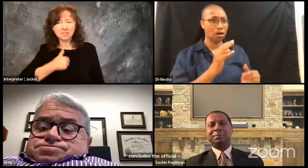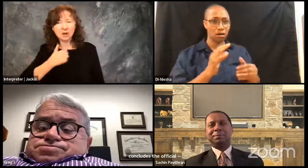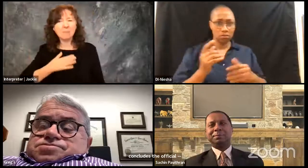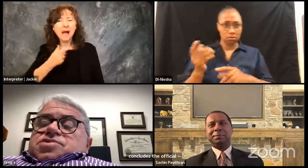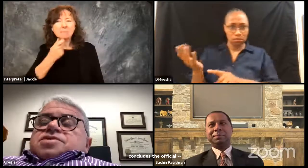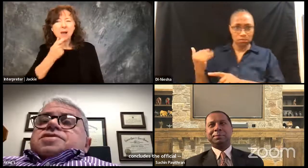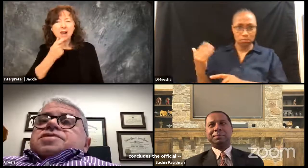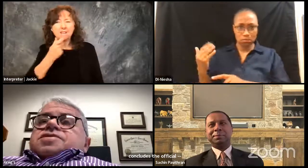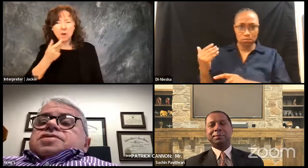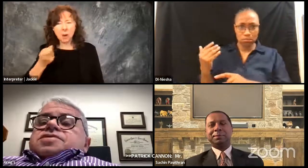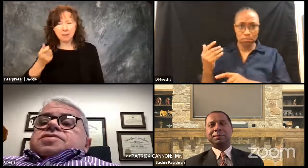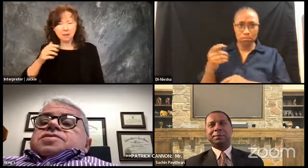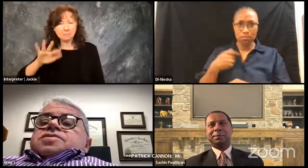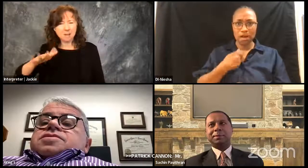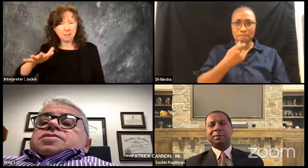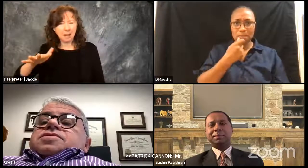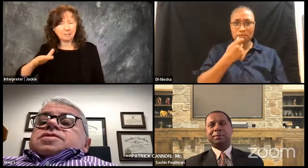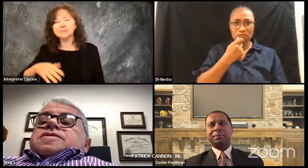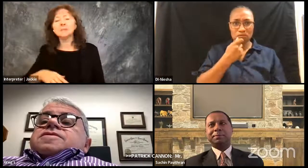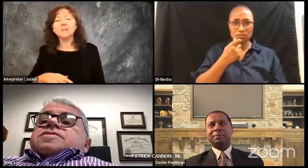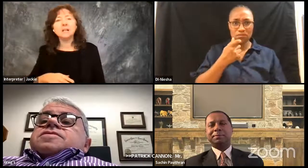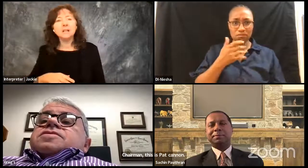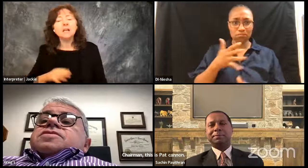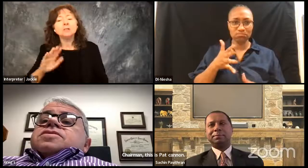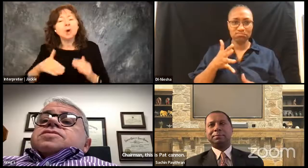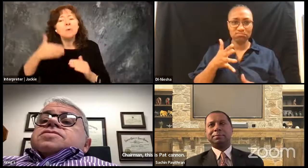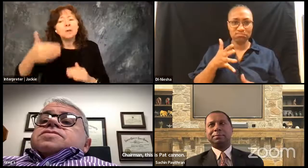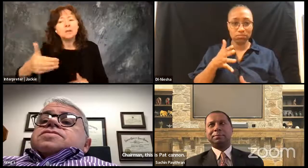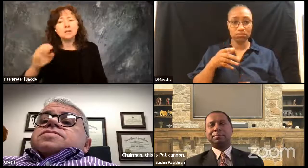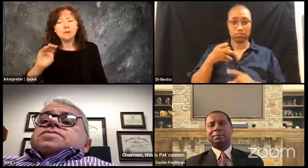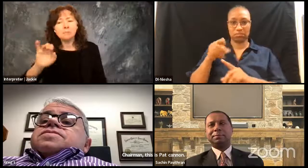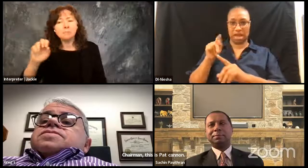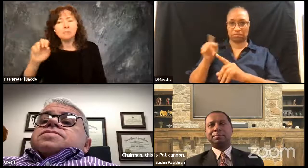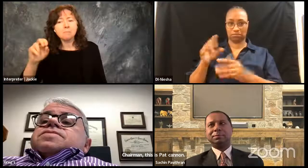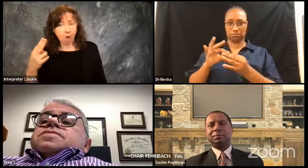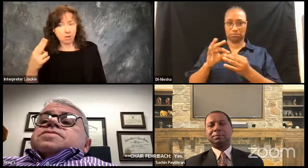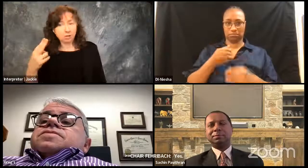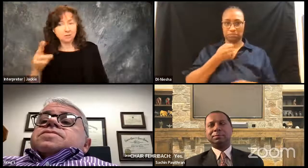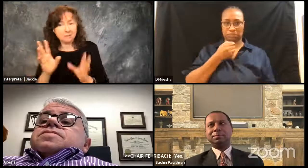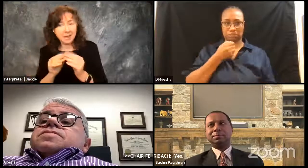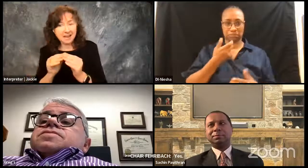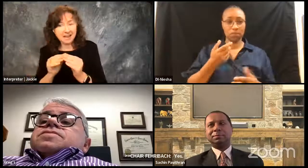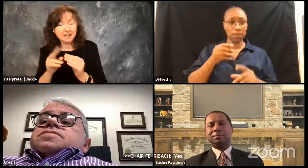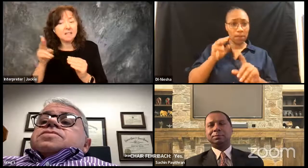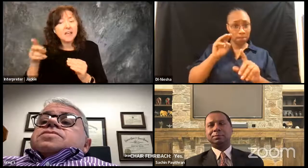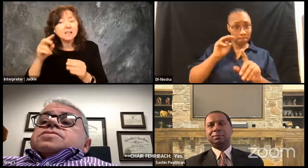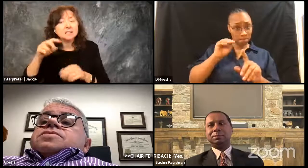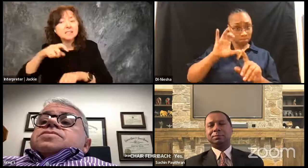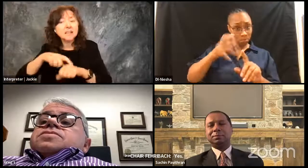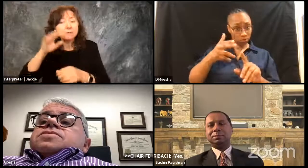At the next meeting in March, is that when we have a chance to vote yea or nay on accepting